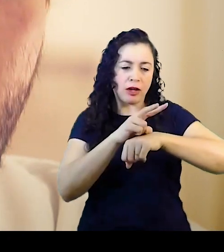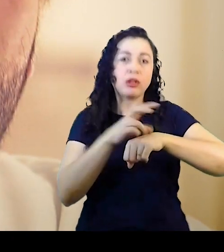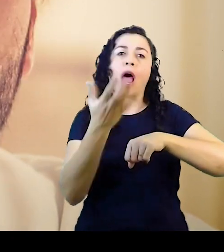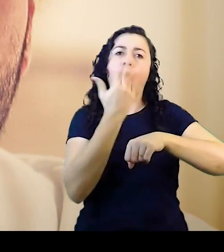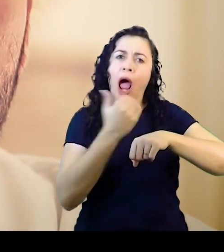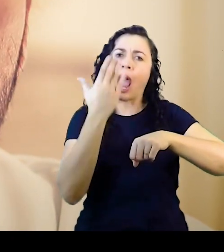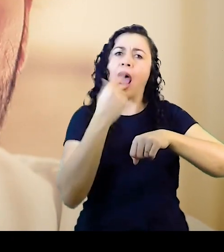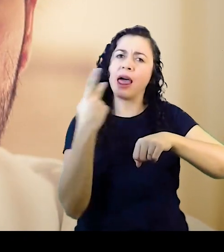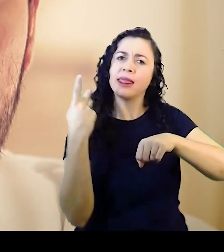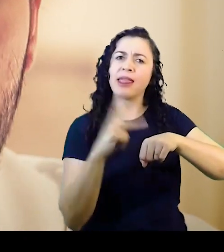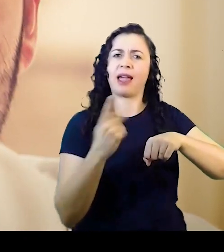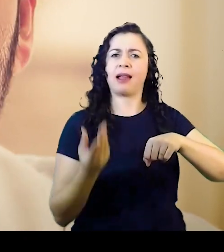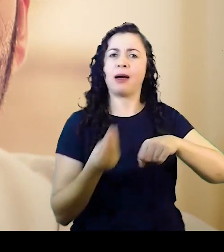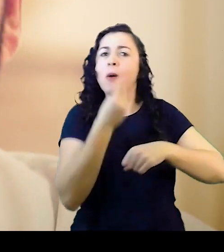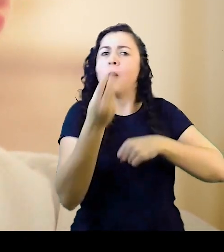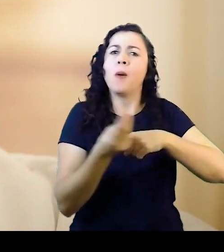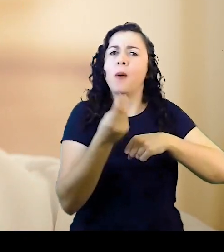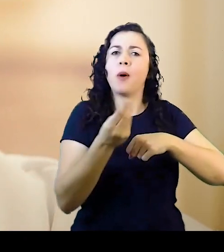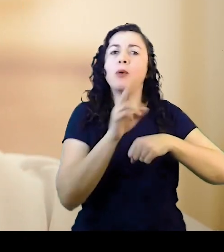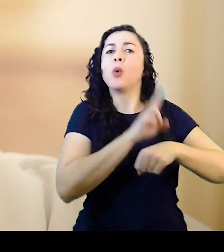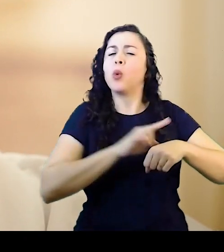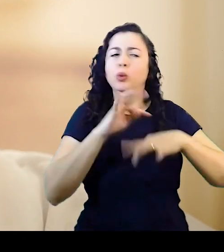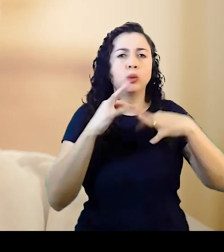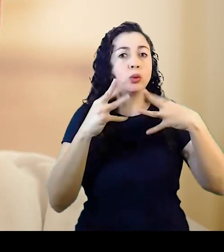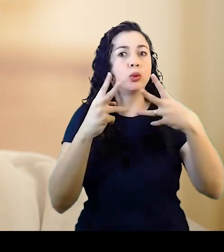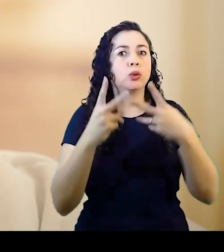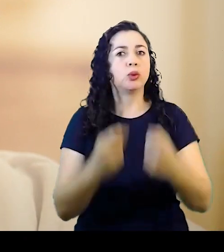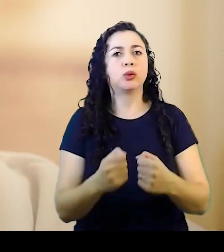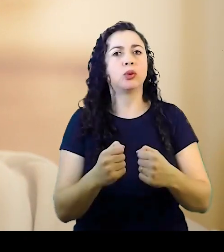carbohydrates, these amino acids of these proteins, these lipids, to replicate.